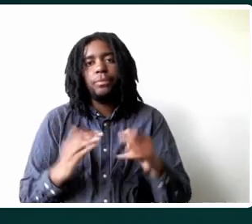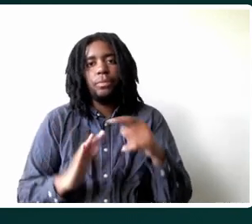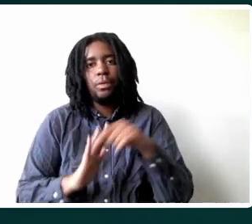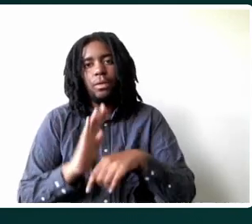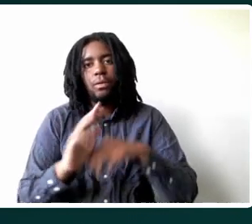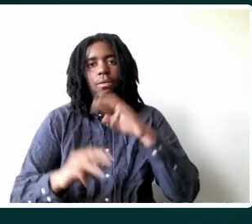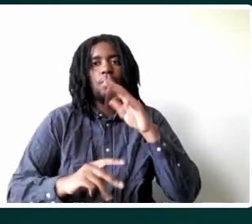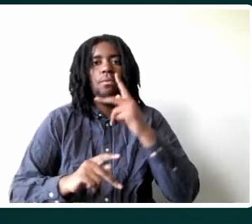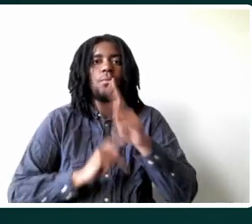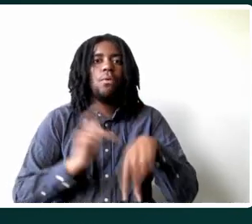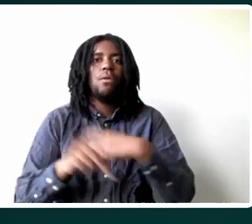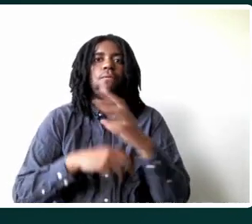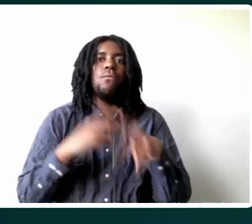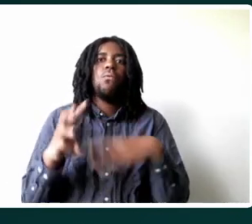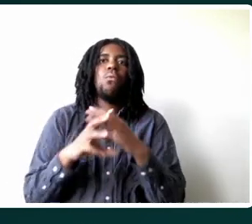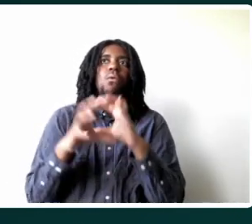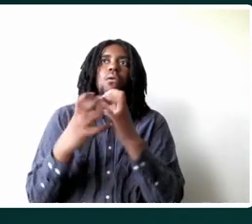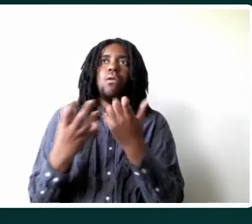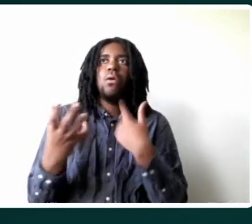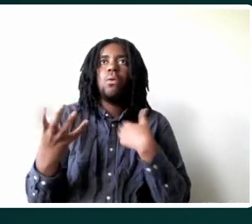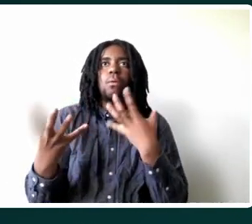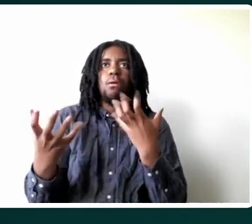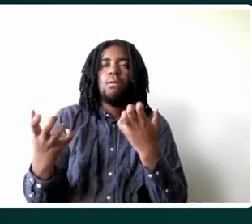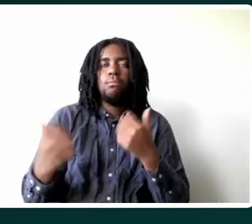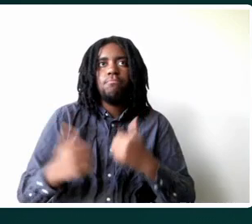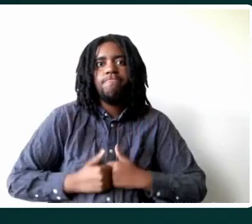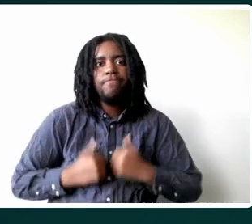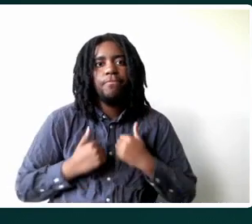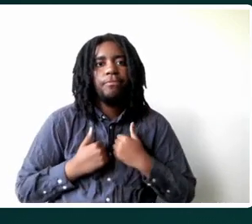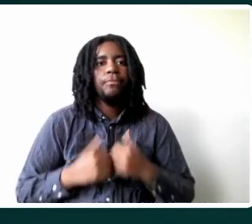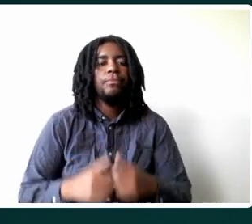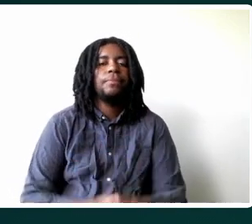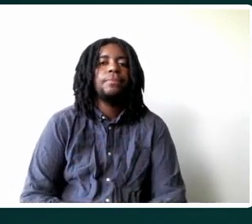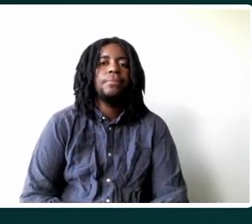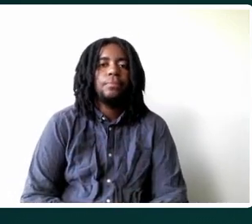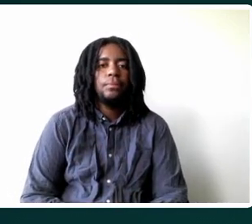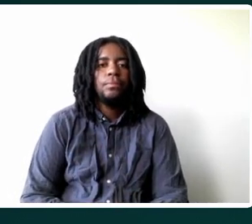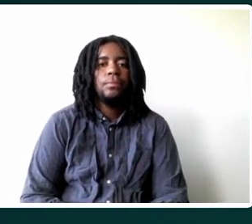and how to argue for the points that they care most about. Next slide, please.